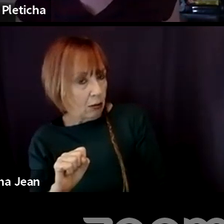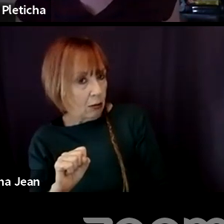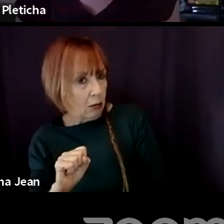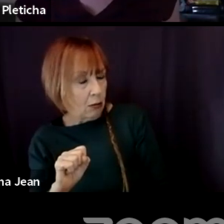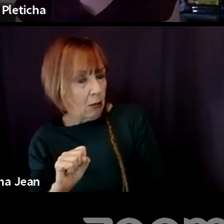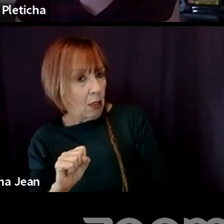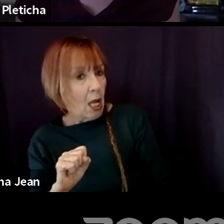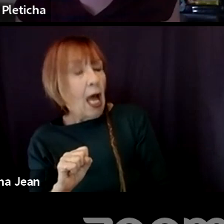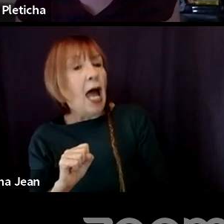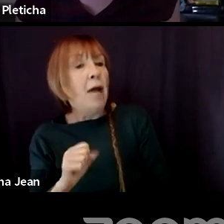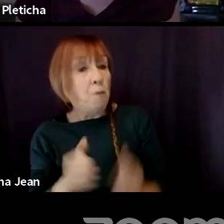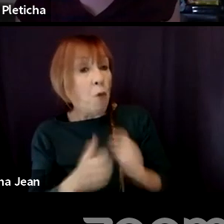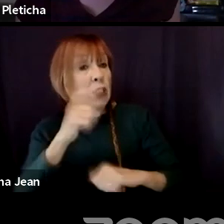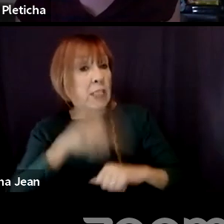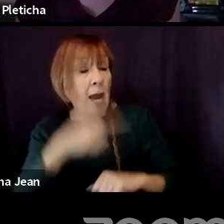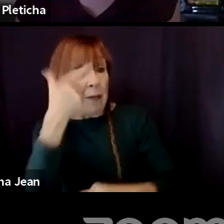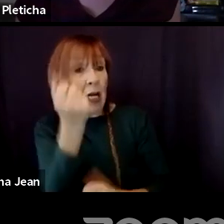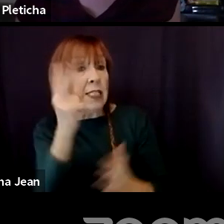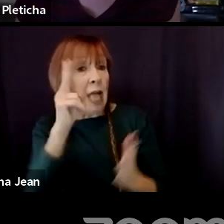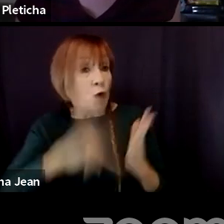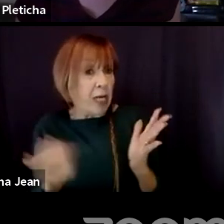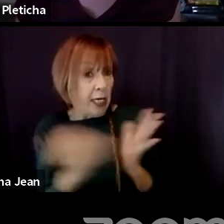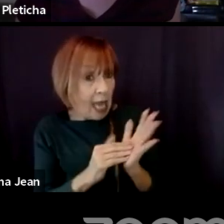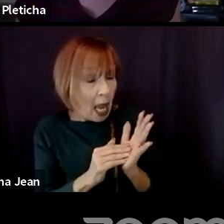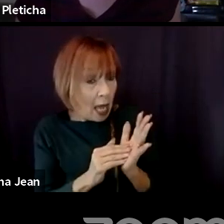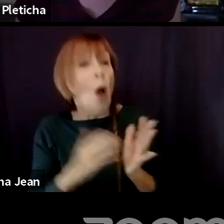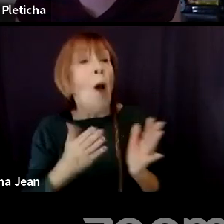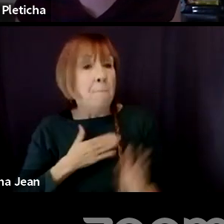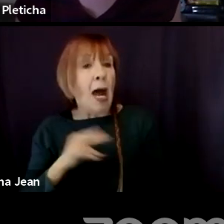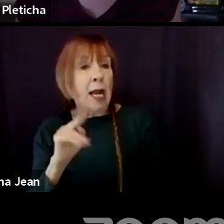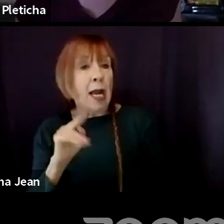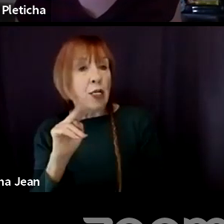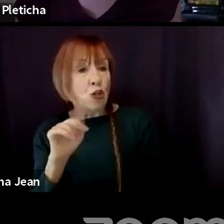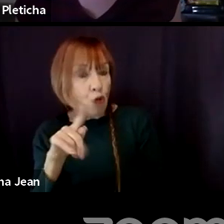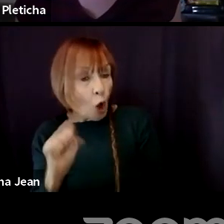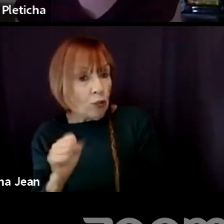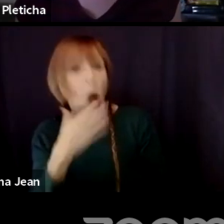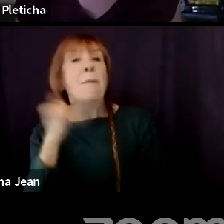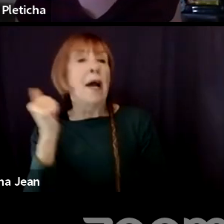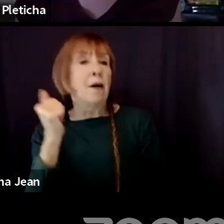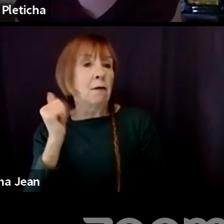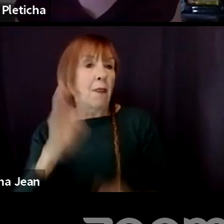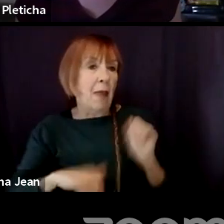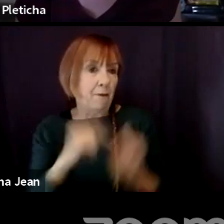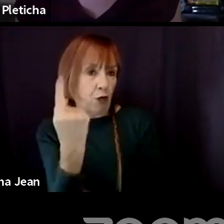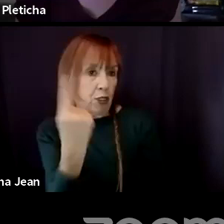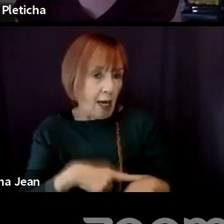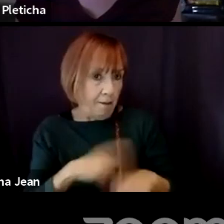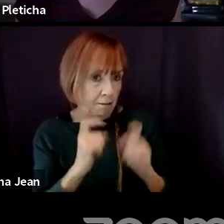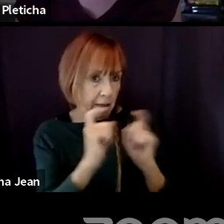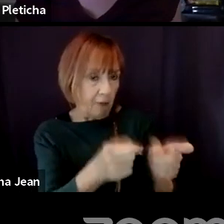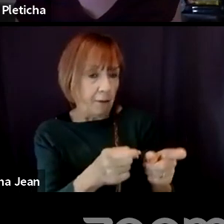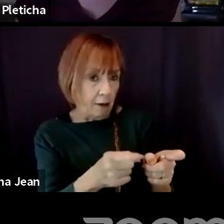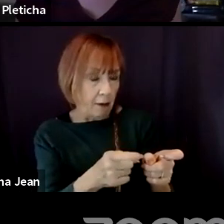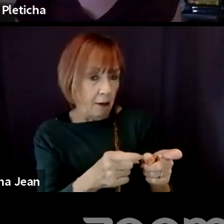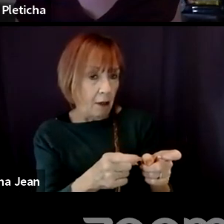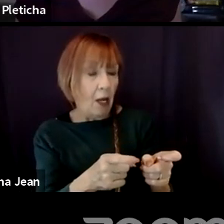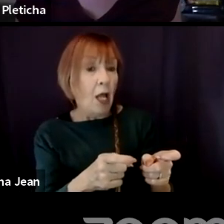Whether it's on the phone in conversation or even just writing a more thoughtful version of the original note, I can help them better